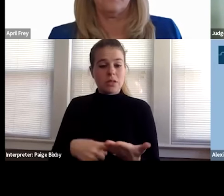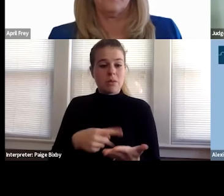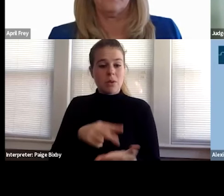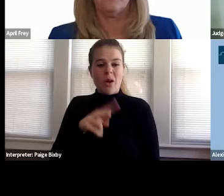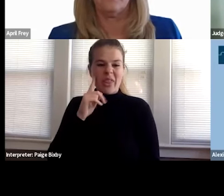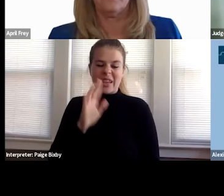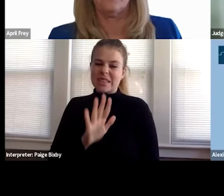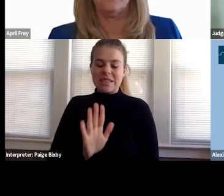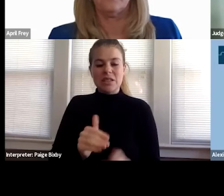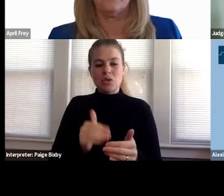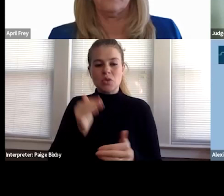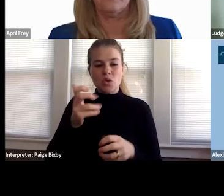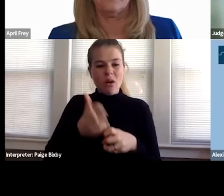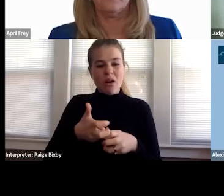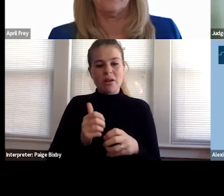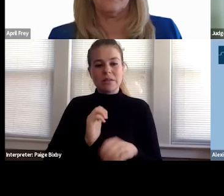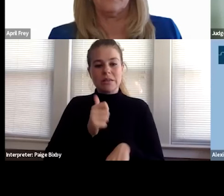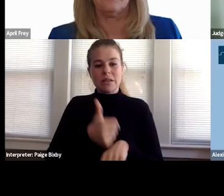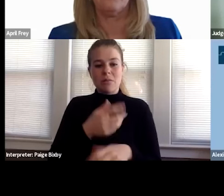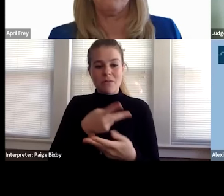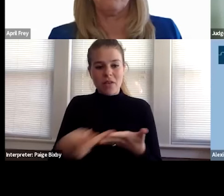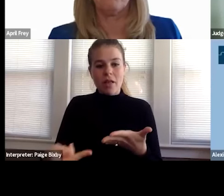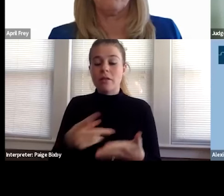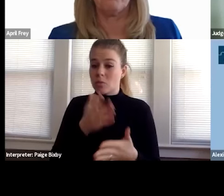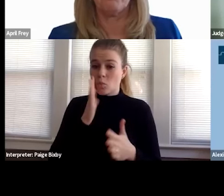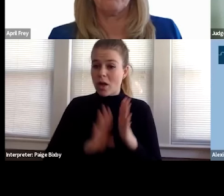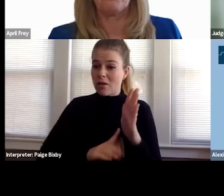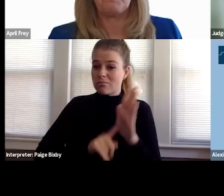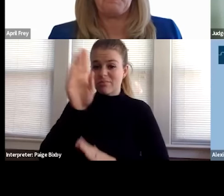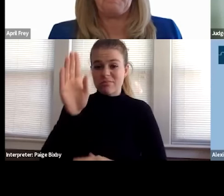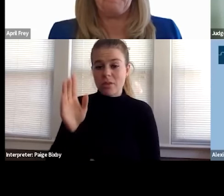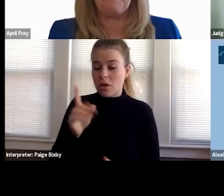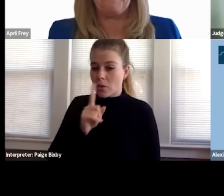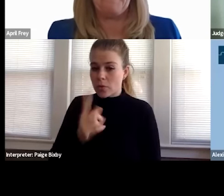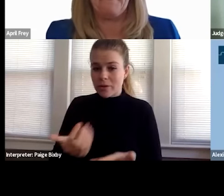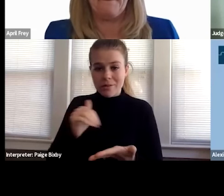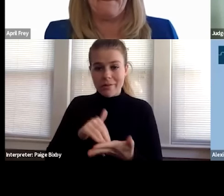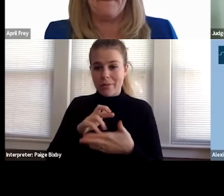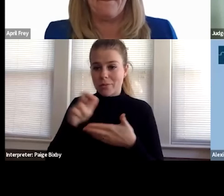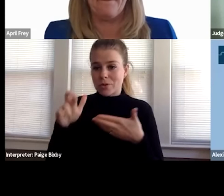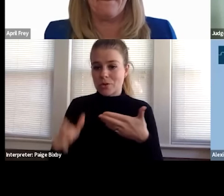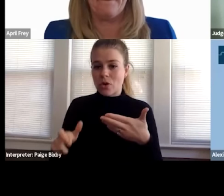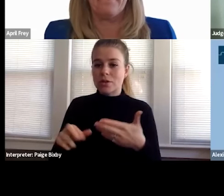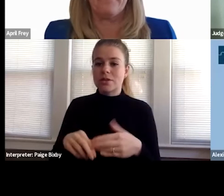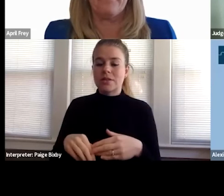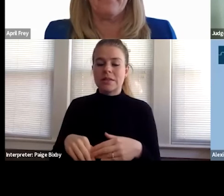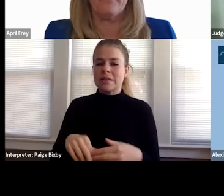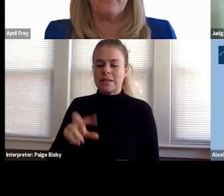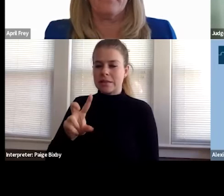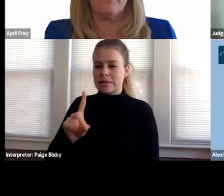or setting up to fail become our stars. This also can result in disparities in access and outcomes,